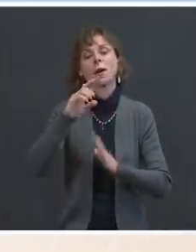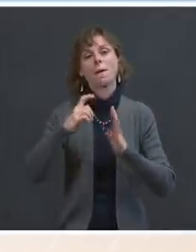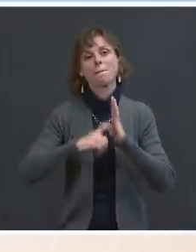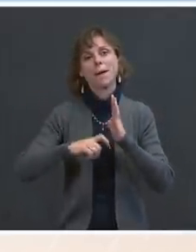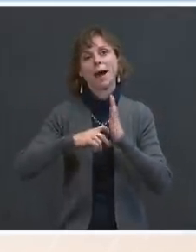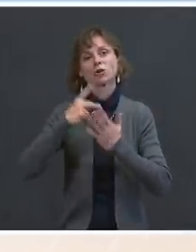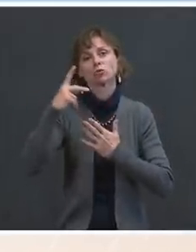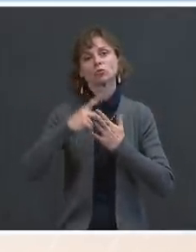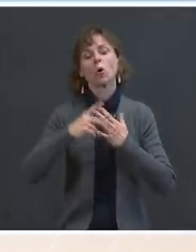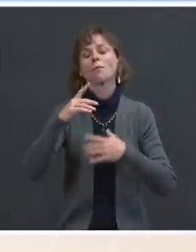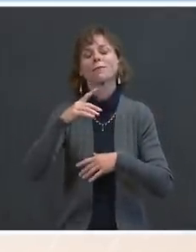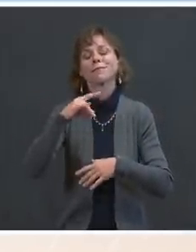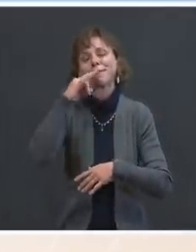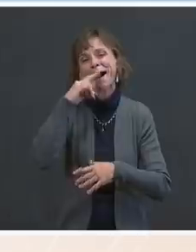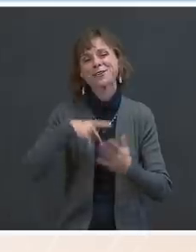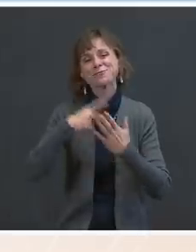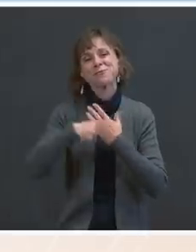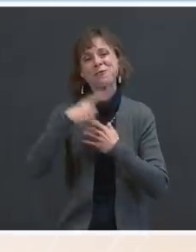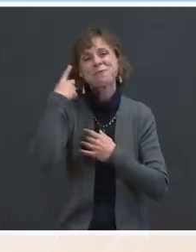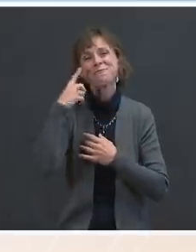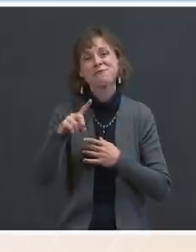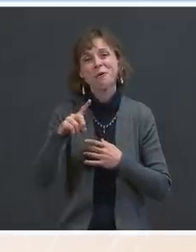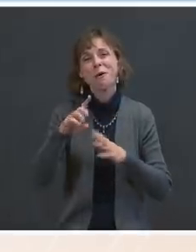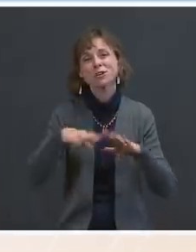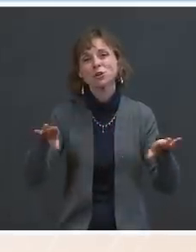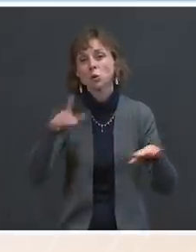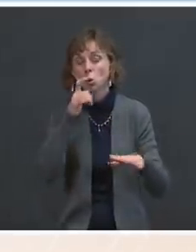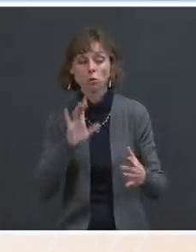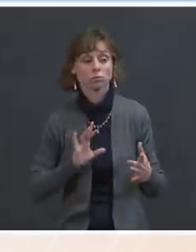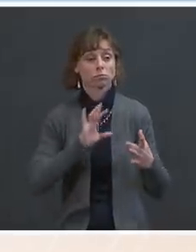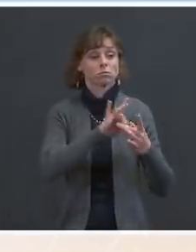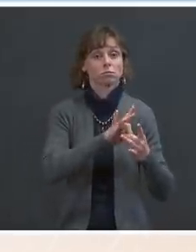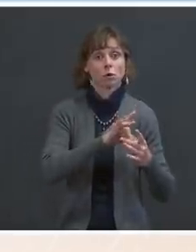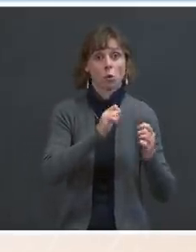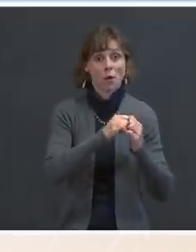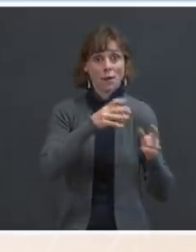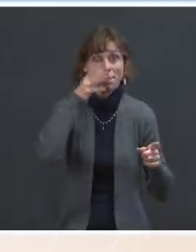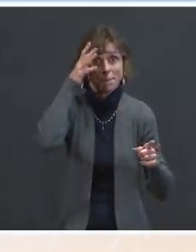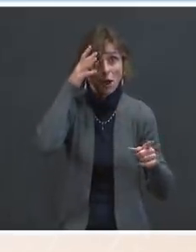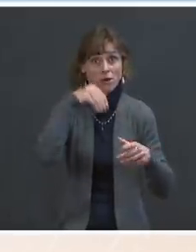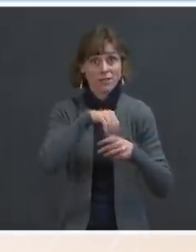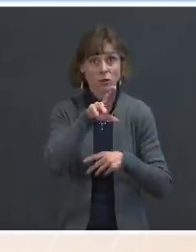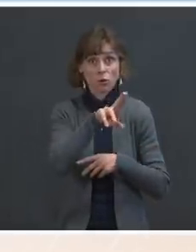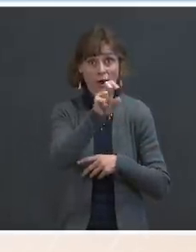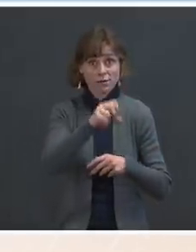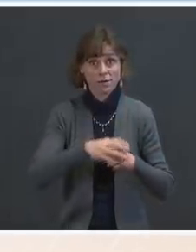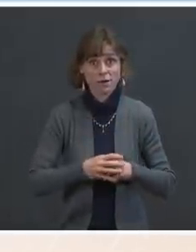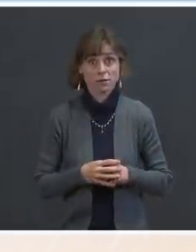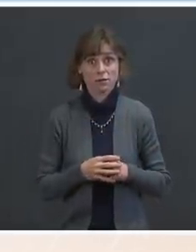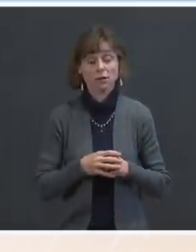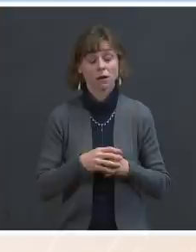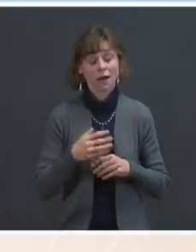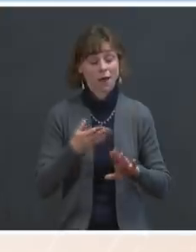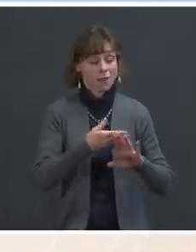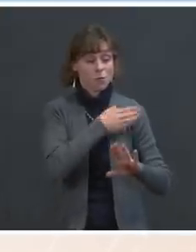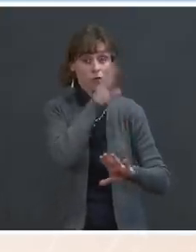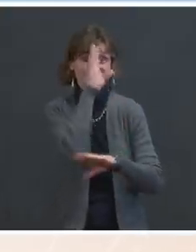to be reunited with a parent who is legally in the United States. This program was ended abruptly by the previous administration,